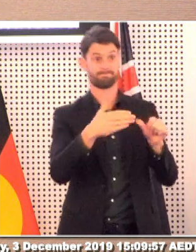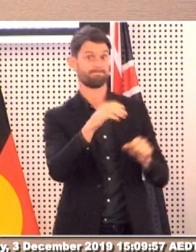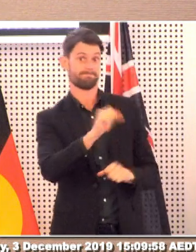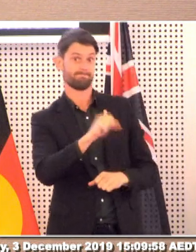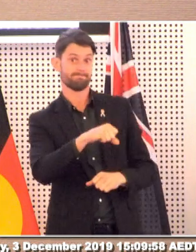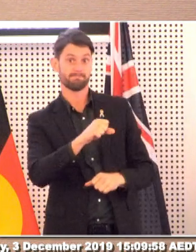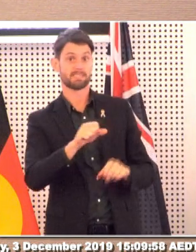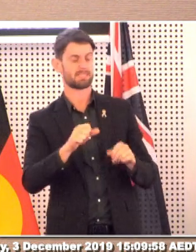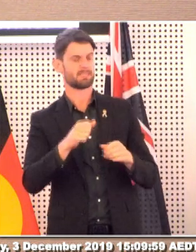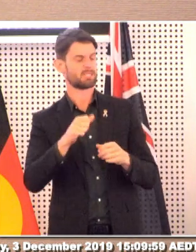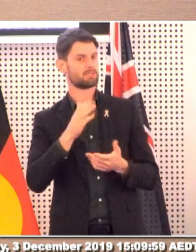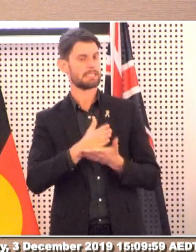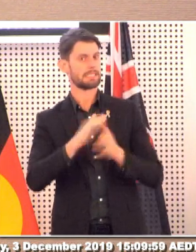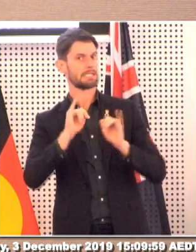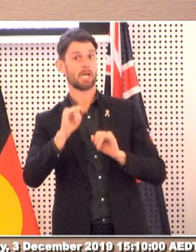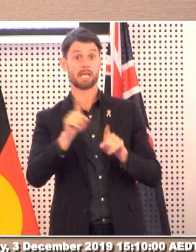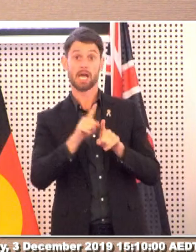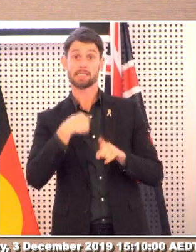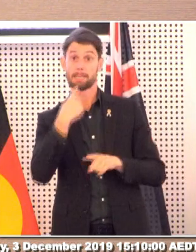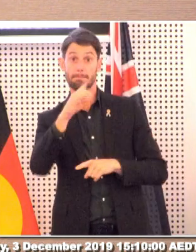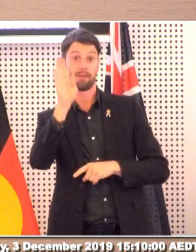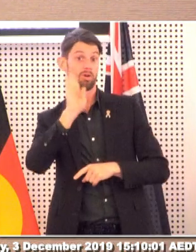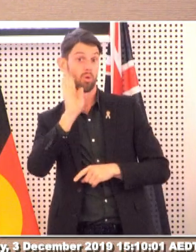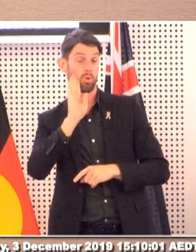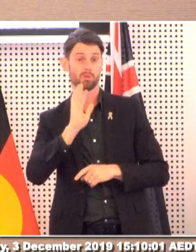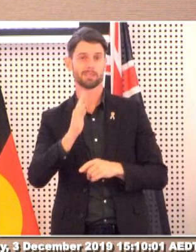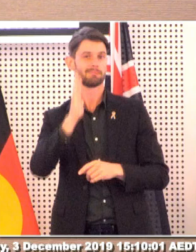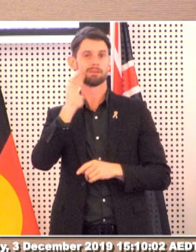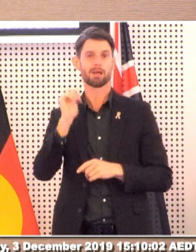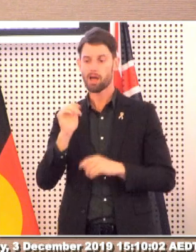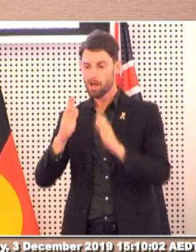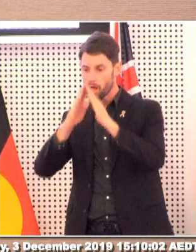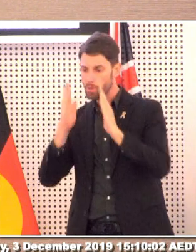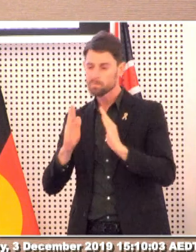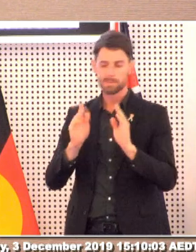earlier, it doesn’t matter what model of housing you have, if you don’t solve the